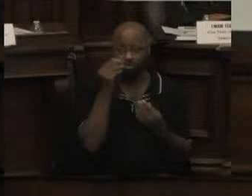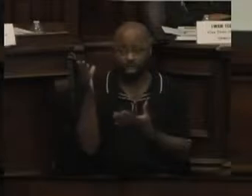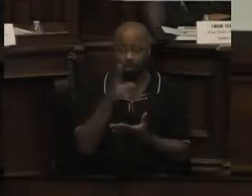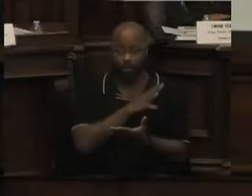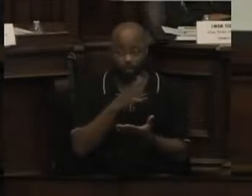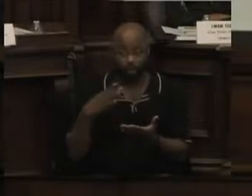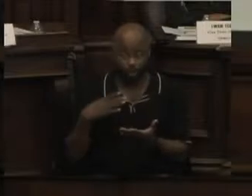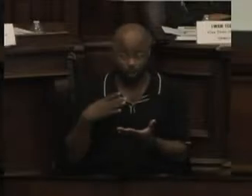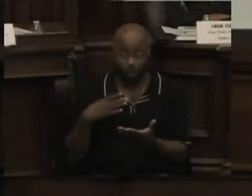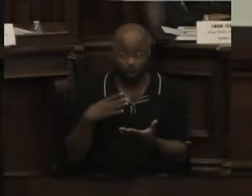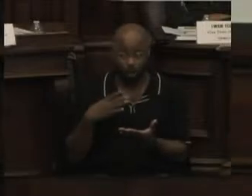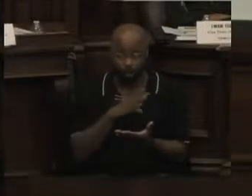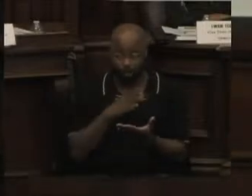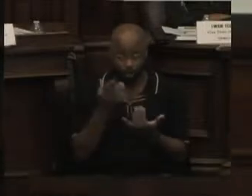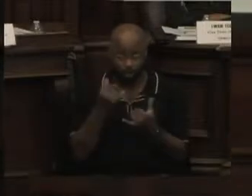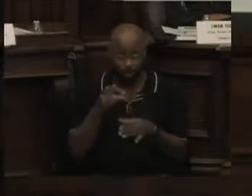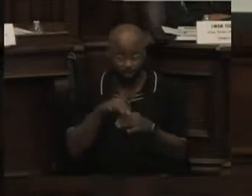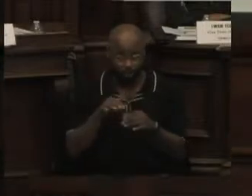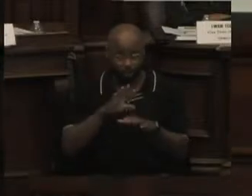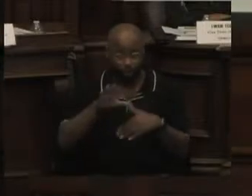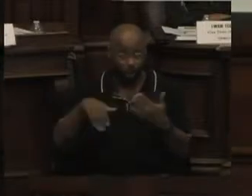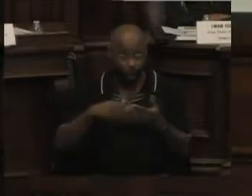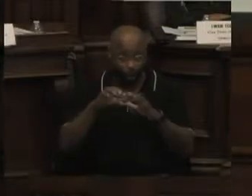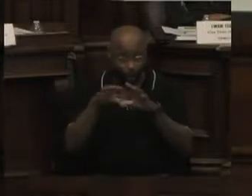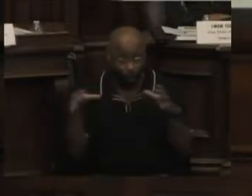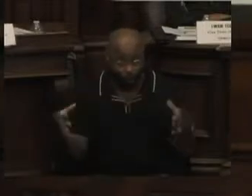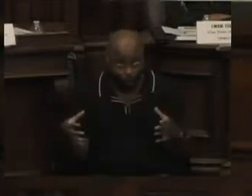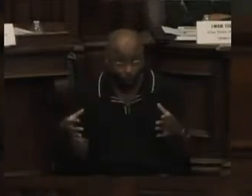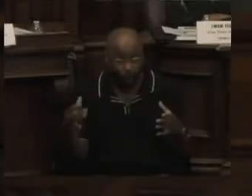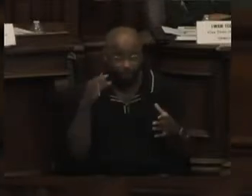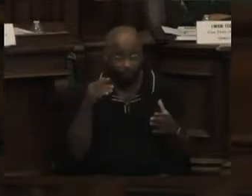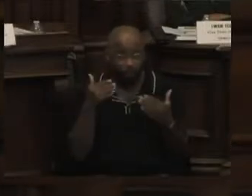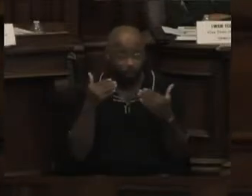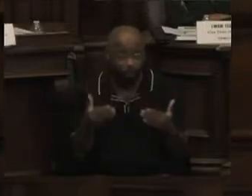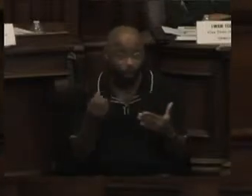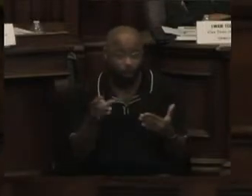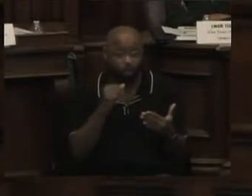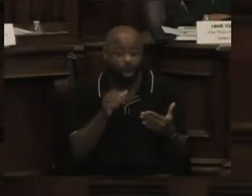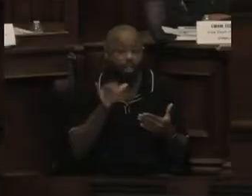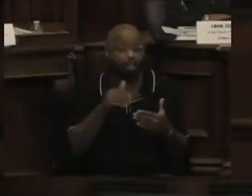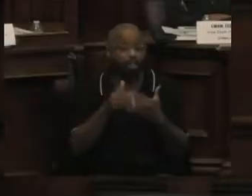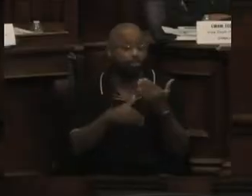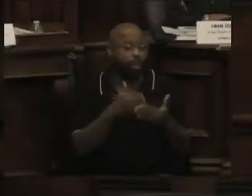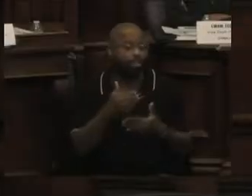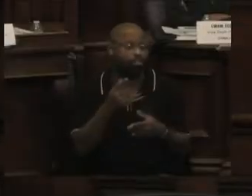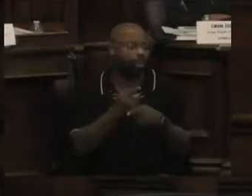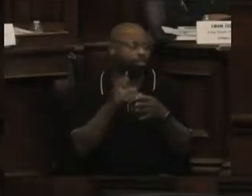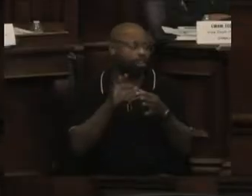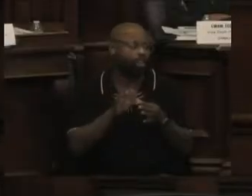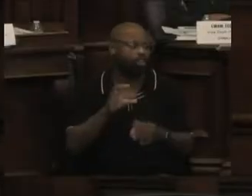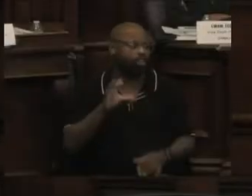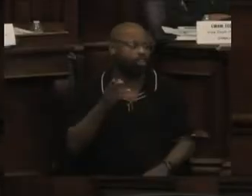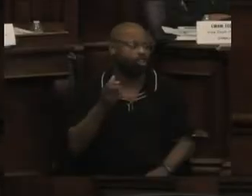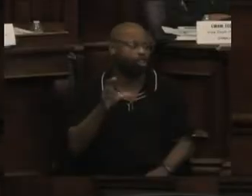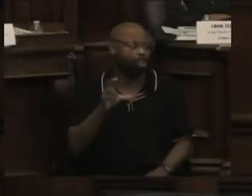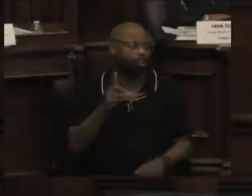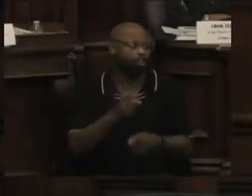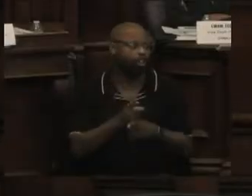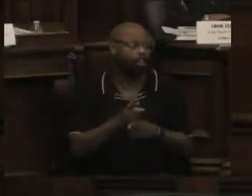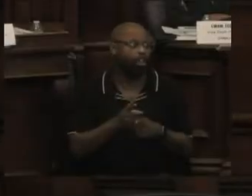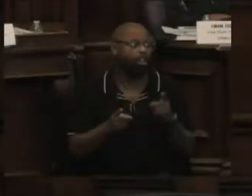subcommittee, right. Subcommittee is going to bring it back to the board. And then as the board is still going to